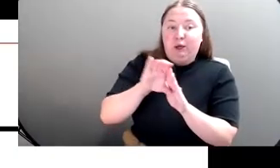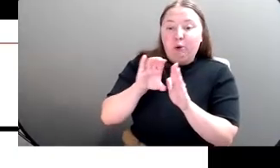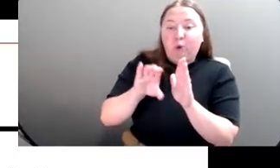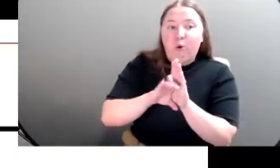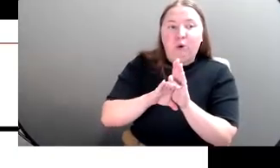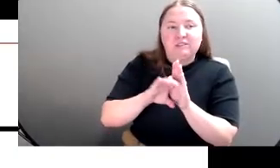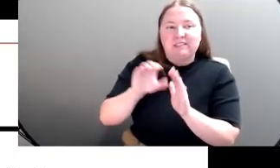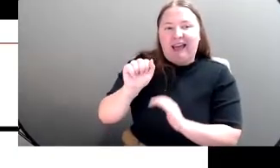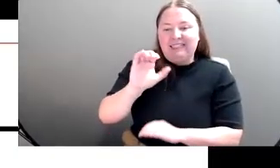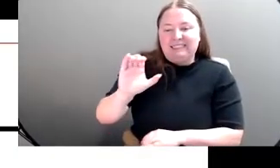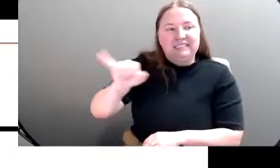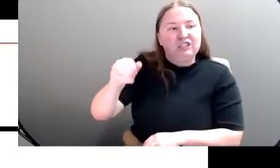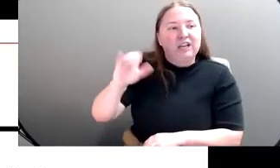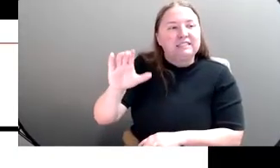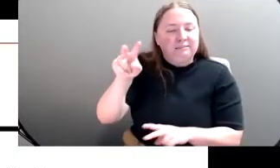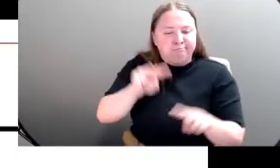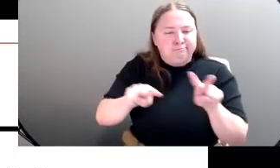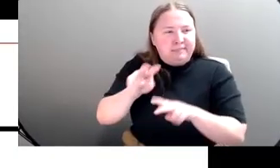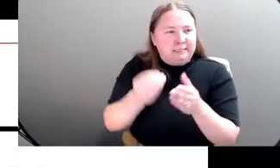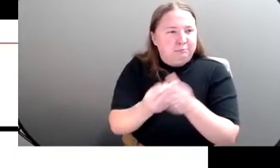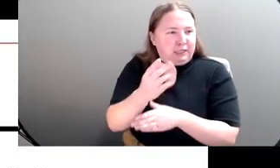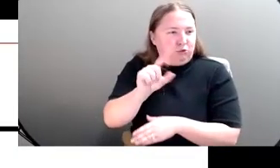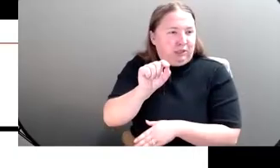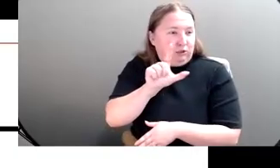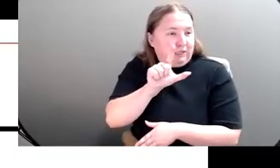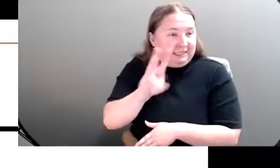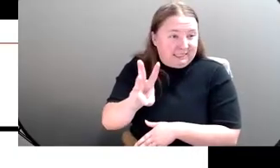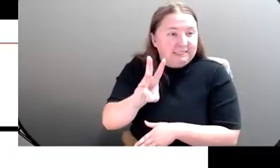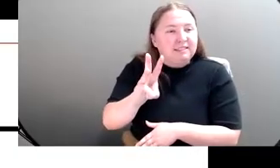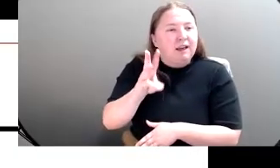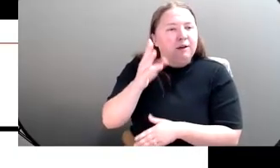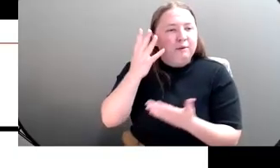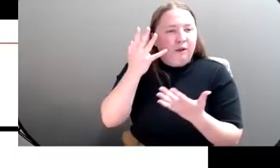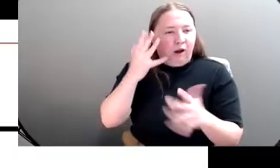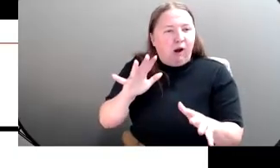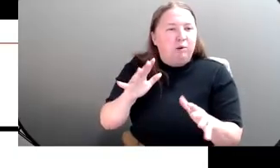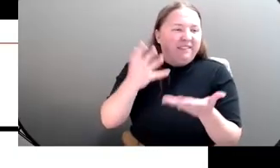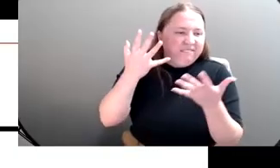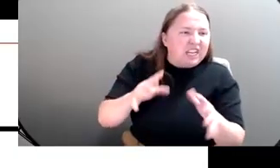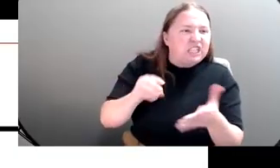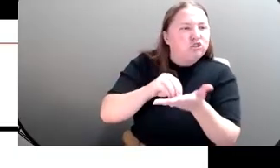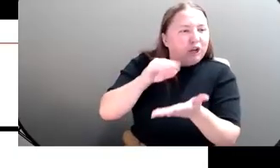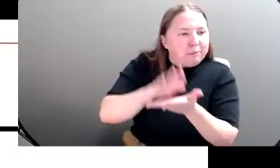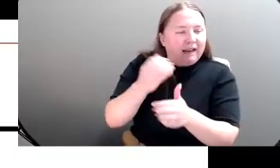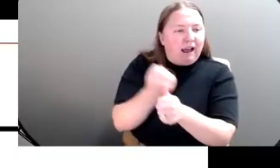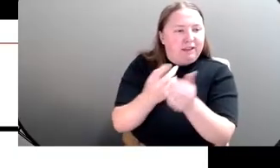are spring 2026 and they're going to be already finished. They're going to be already documented. Everything's saved there.